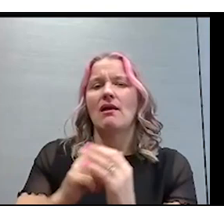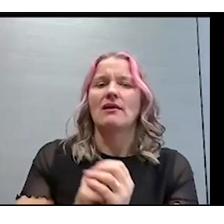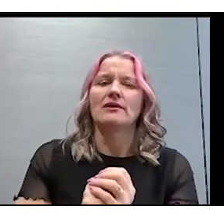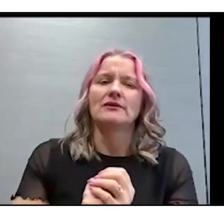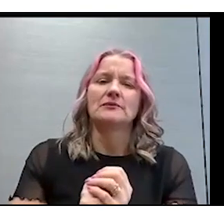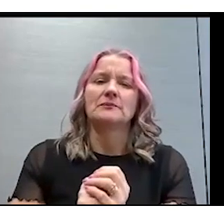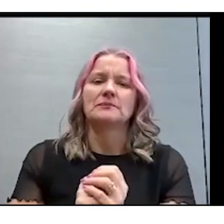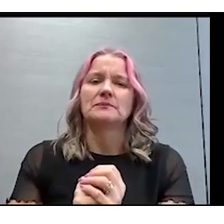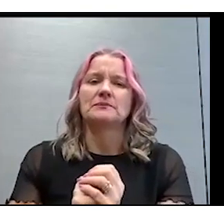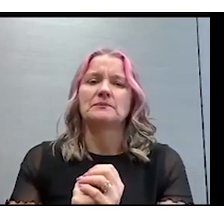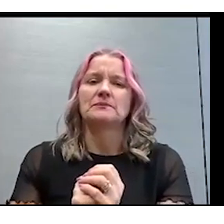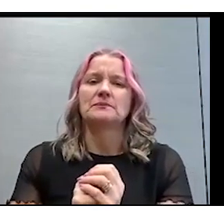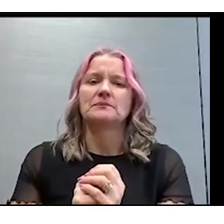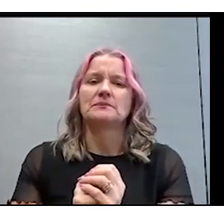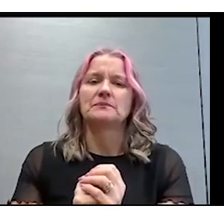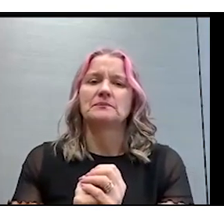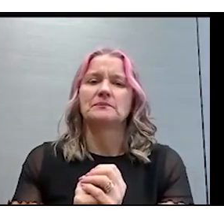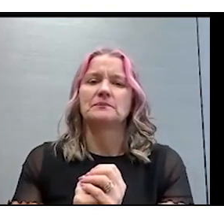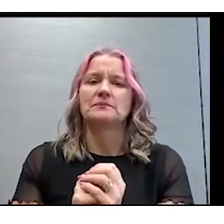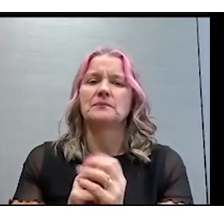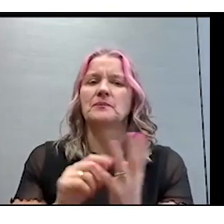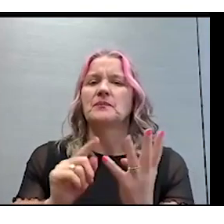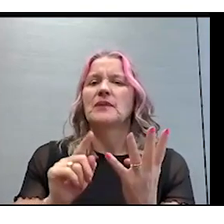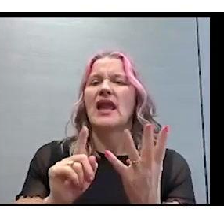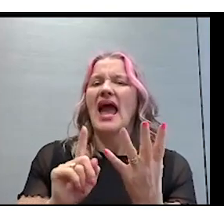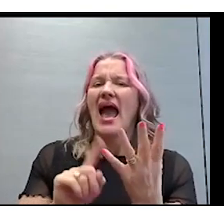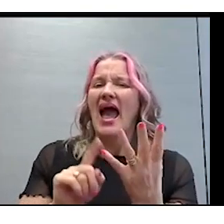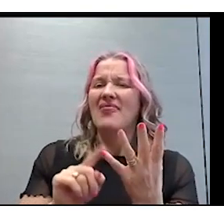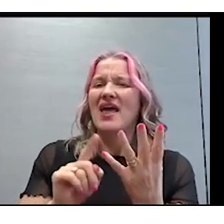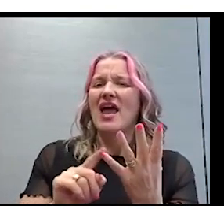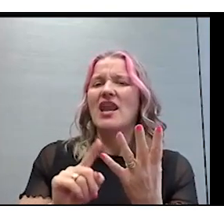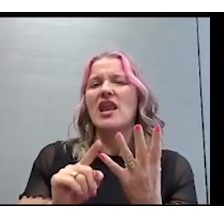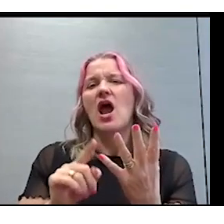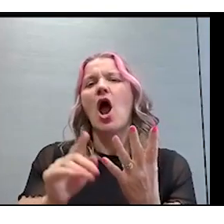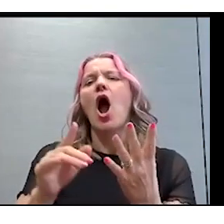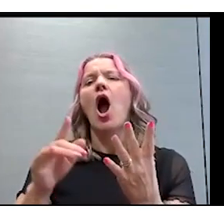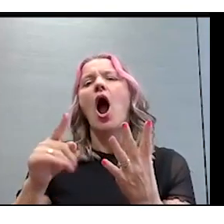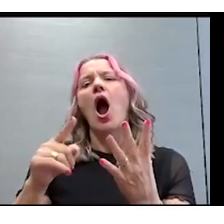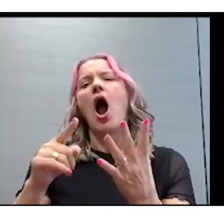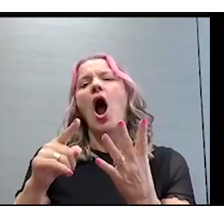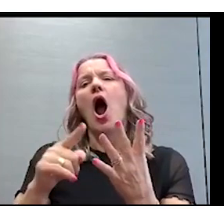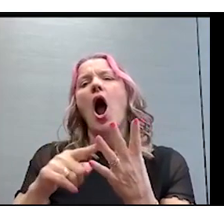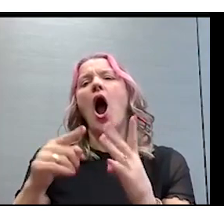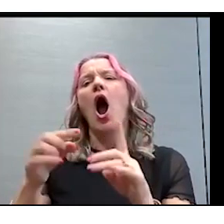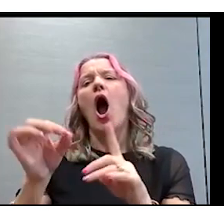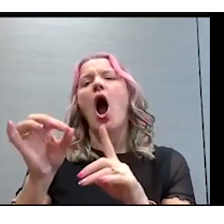So this is we must monitor, have feedback loops, have you known ways for consumers to